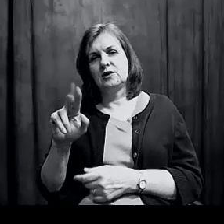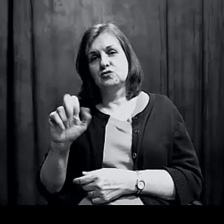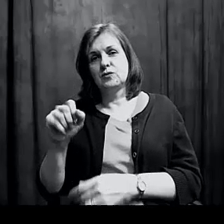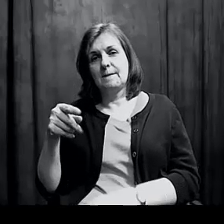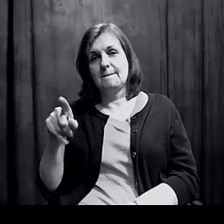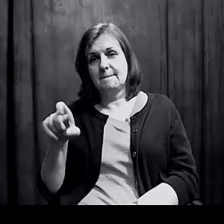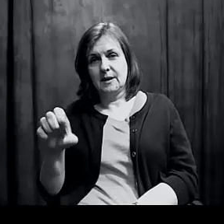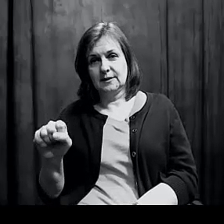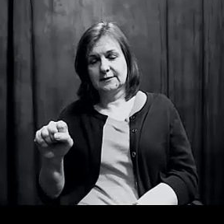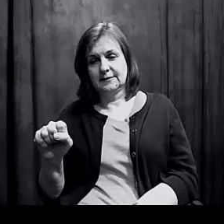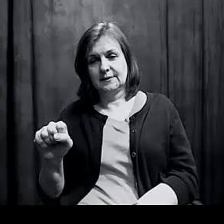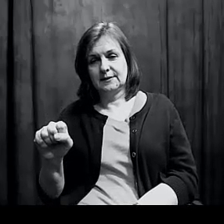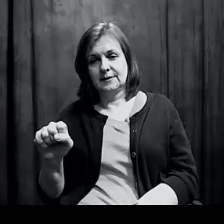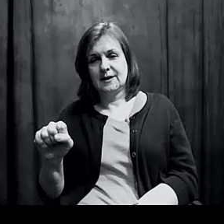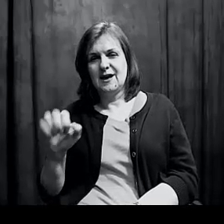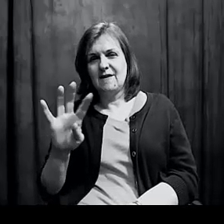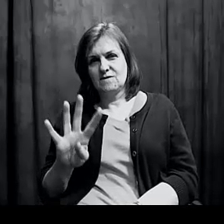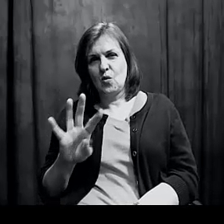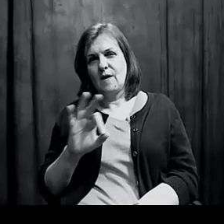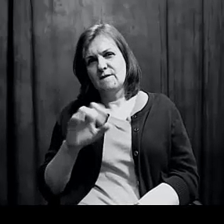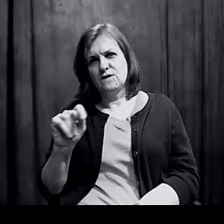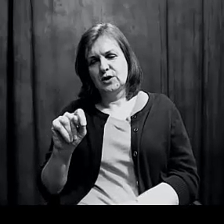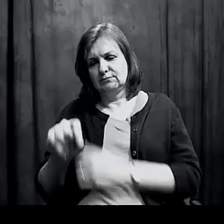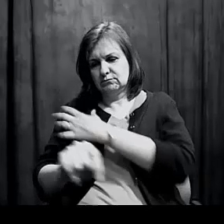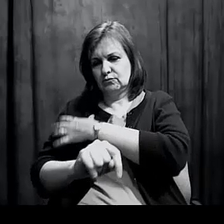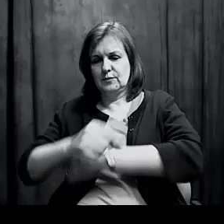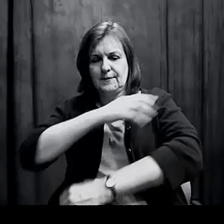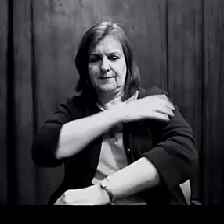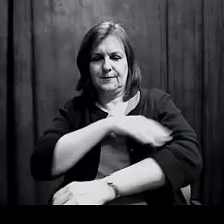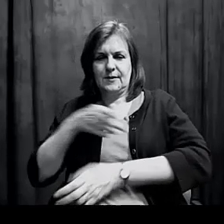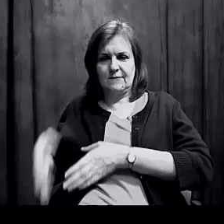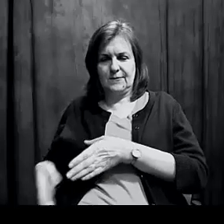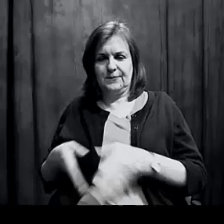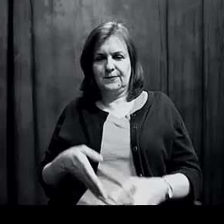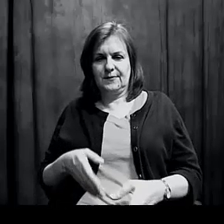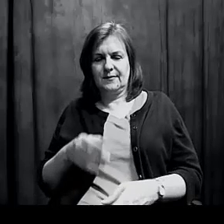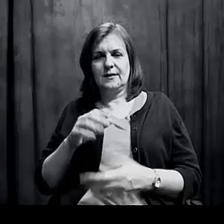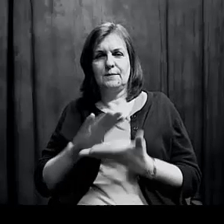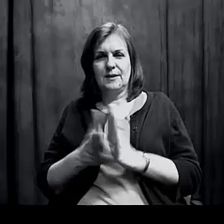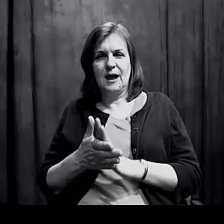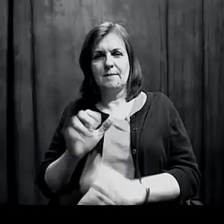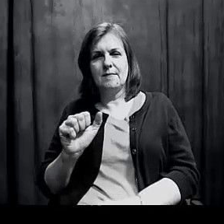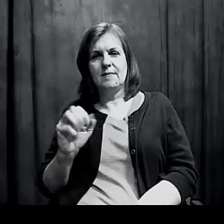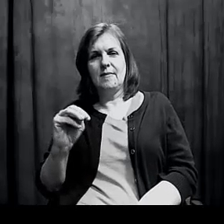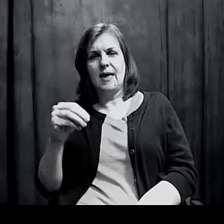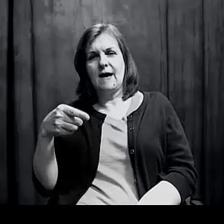and then tetrapods -- so as we mentioned this kind of 4 foot structure.